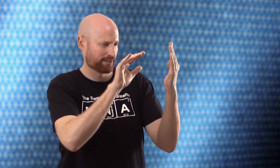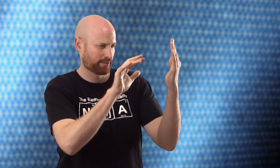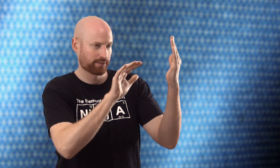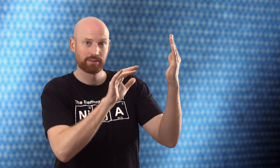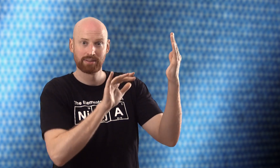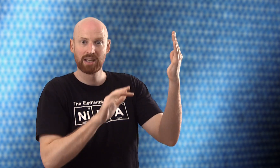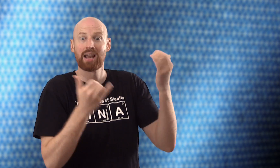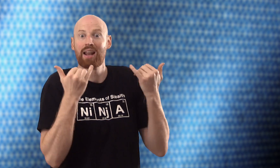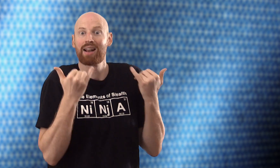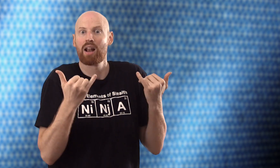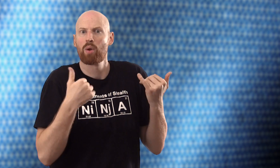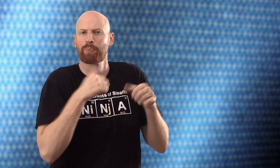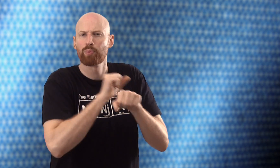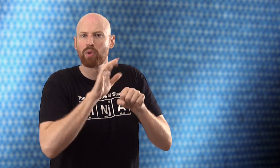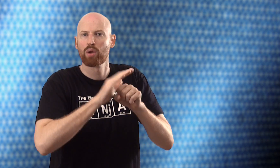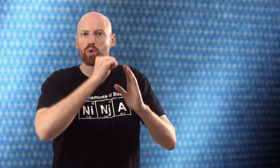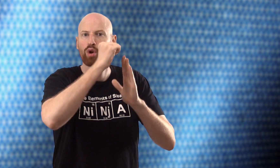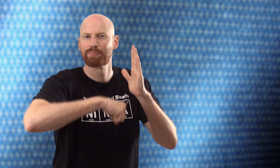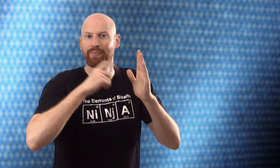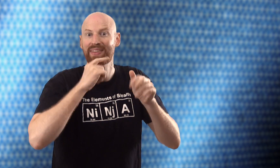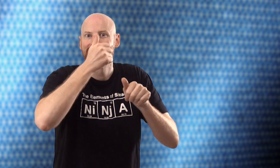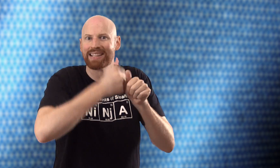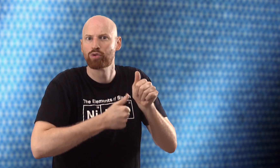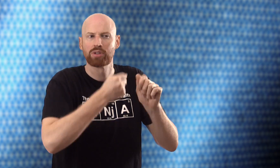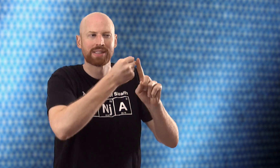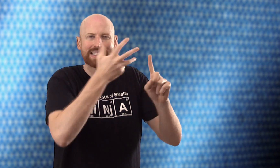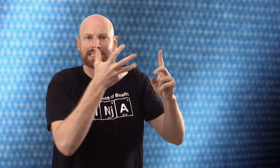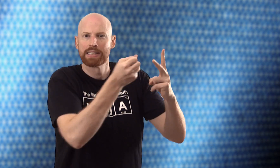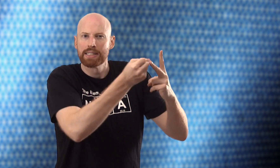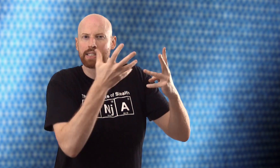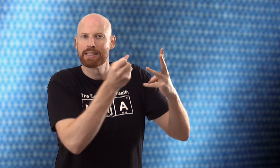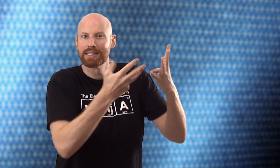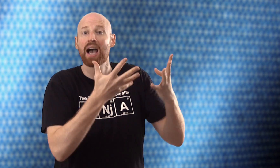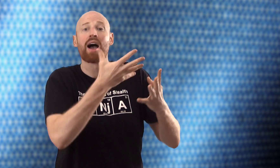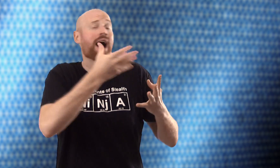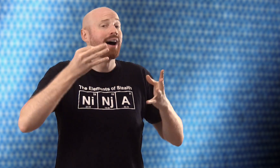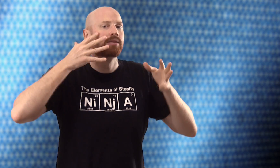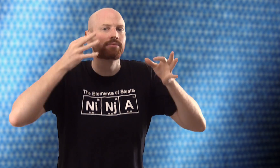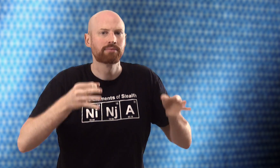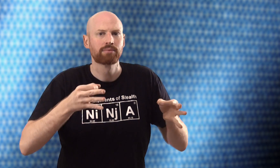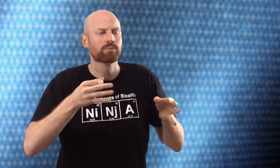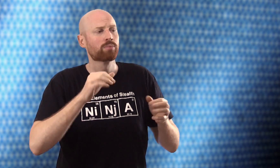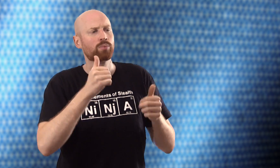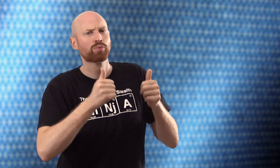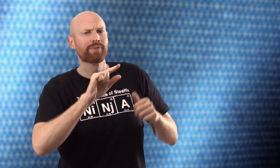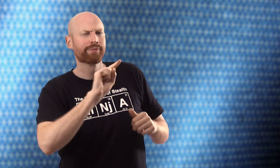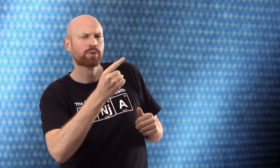I'm making a big list of that. Right now, I'm working a script to kind of expand a lot of these topics. So, I've